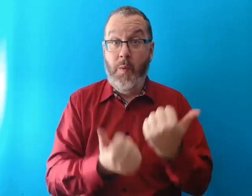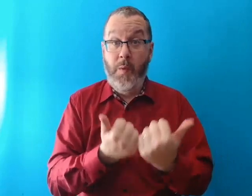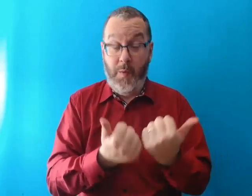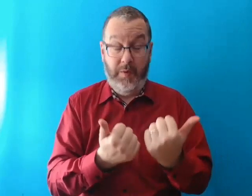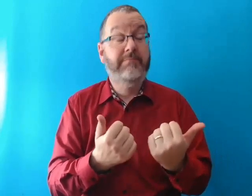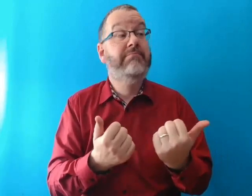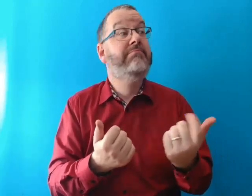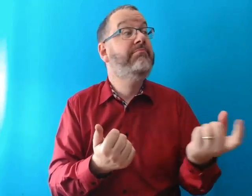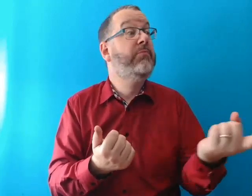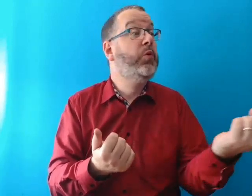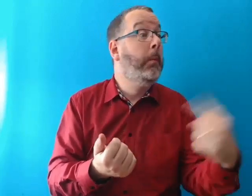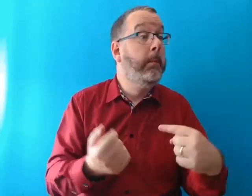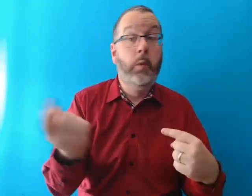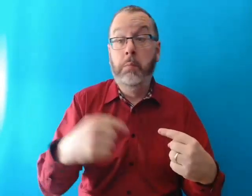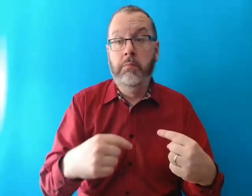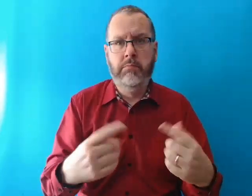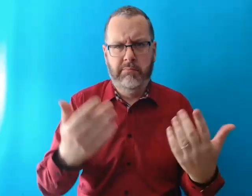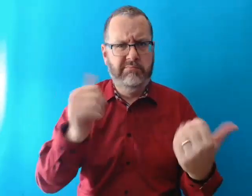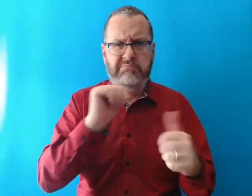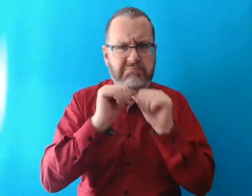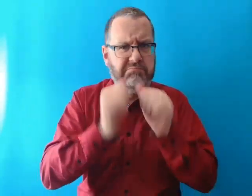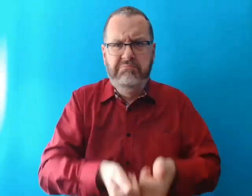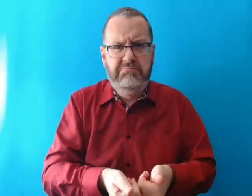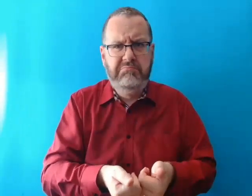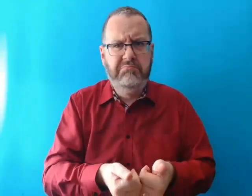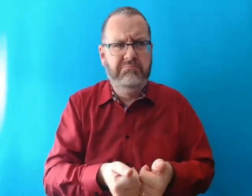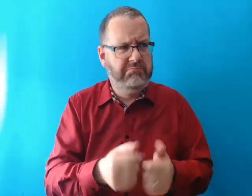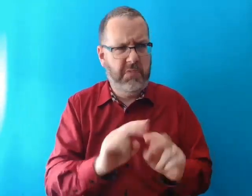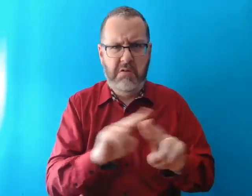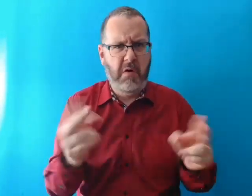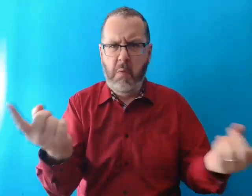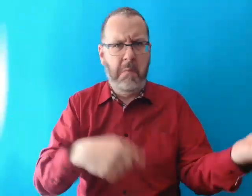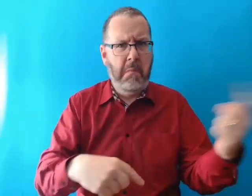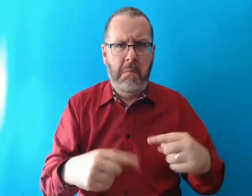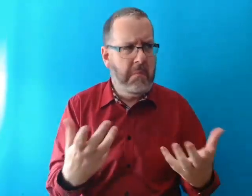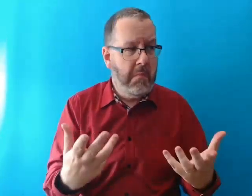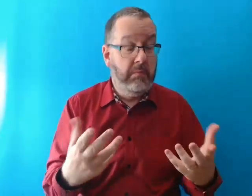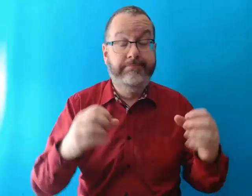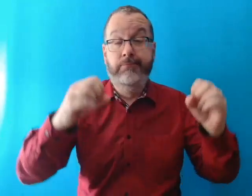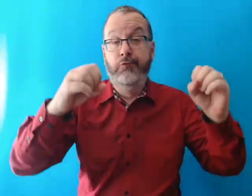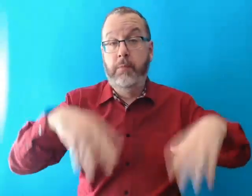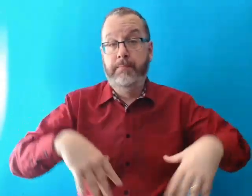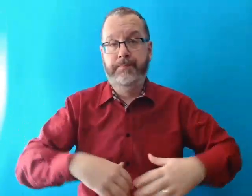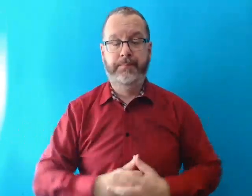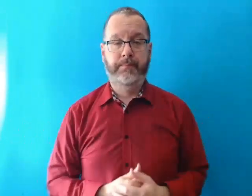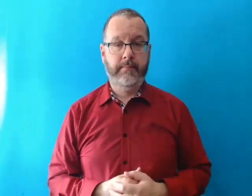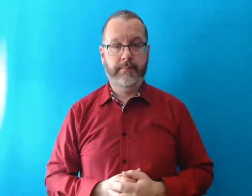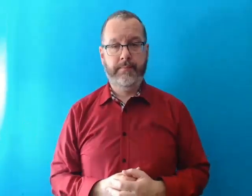However, neither party appeared in the end when the case was called.